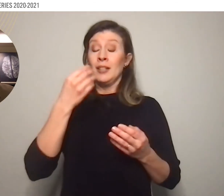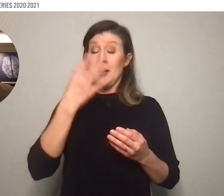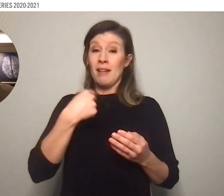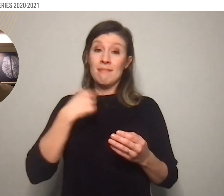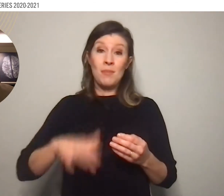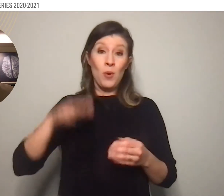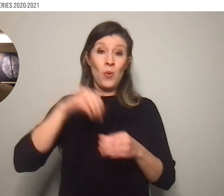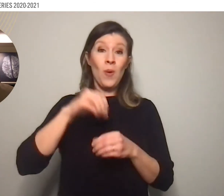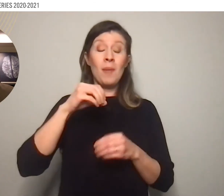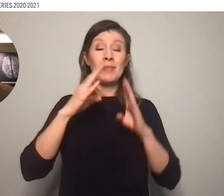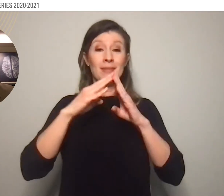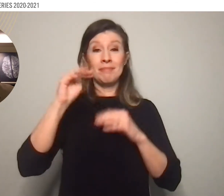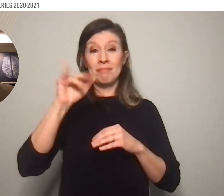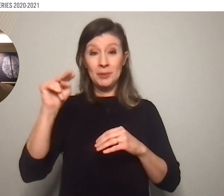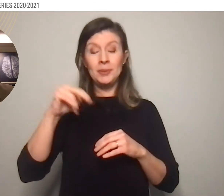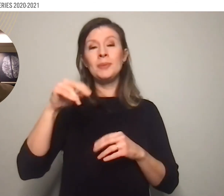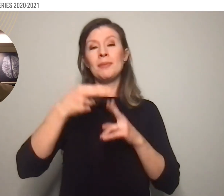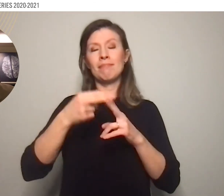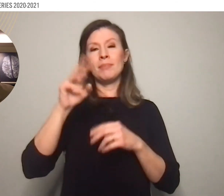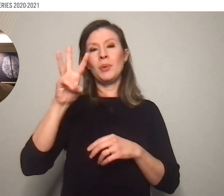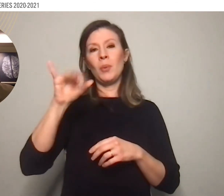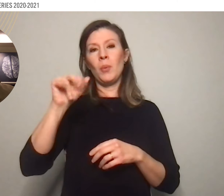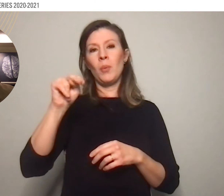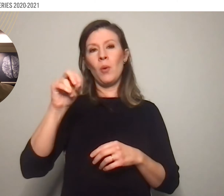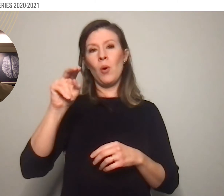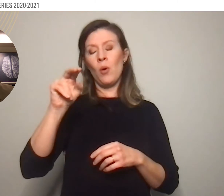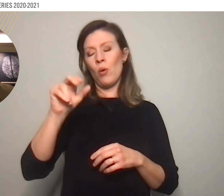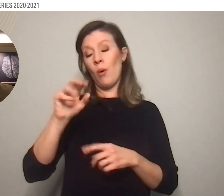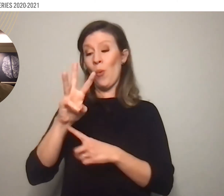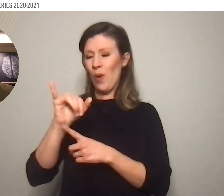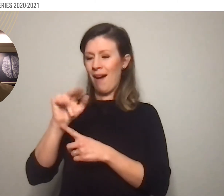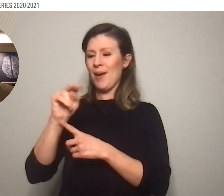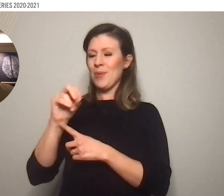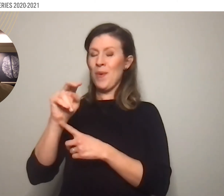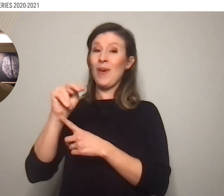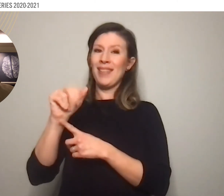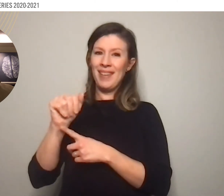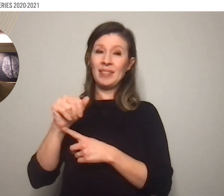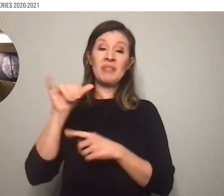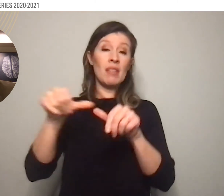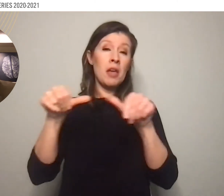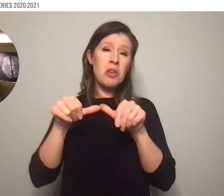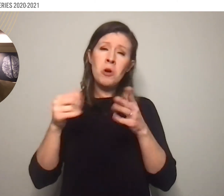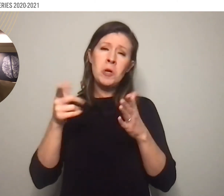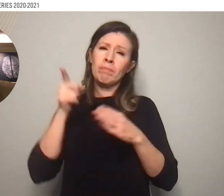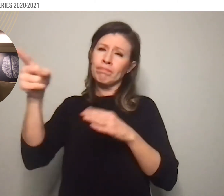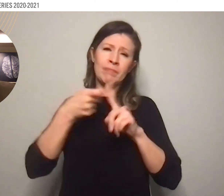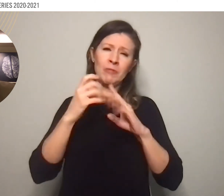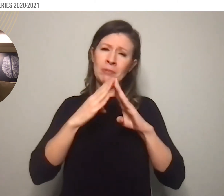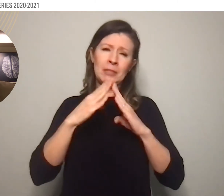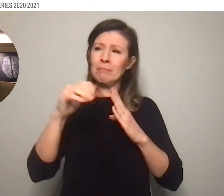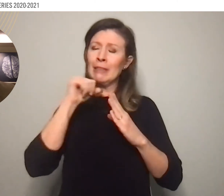So, I grew up in Winona, Minnesota it said to the uh in the area where I grew up is relatively rural.